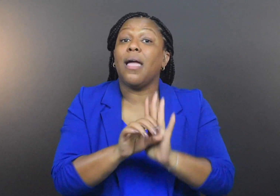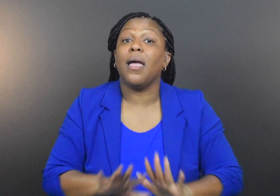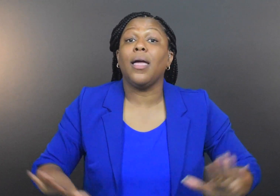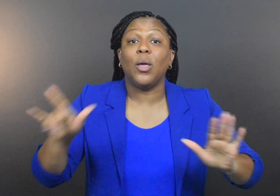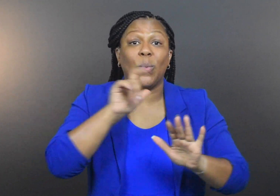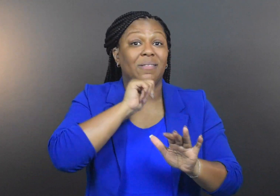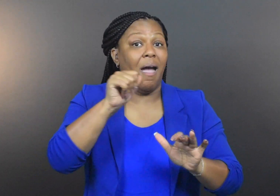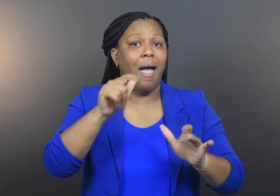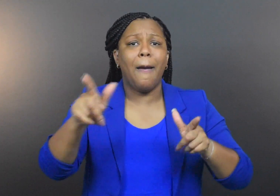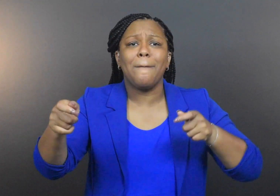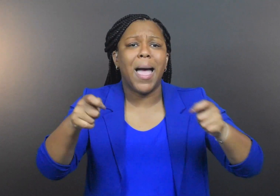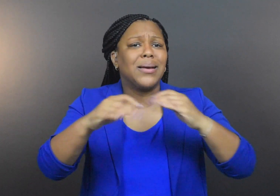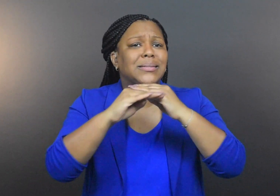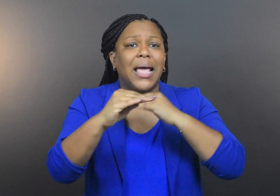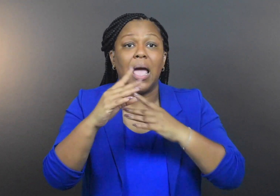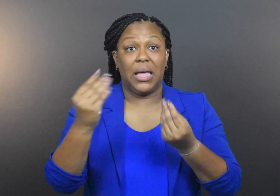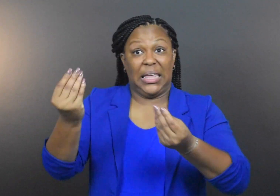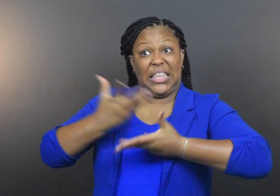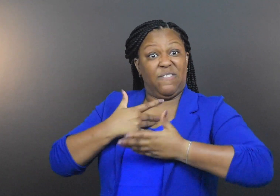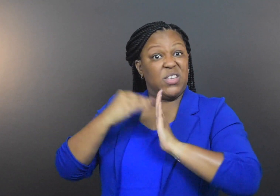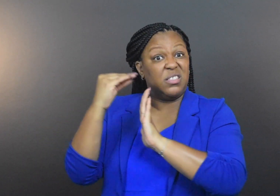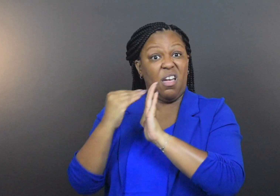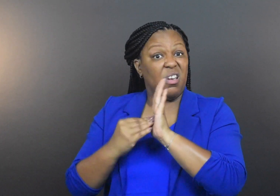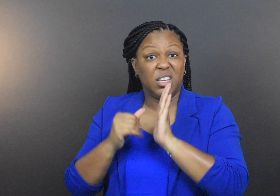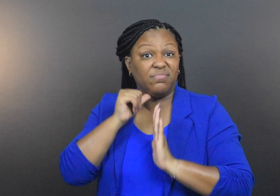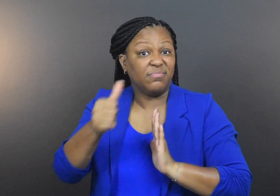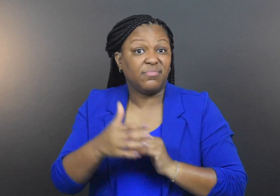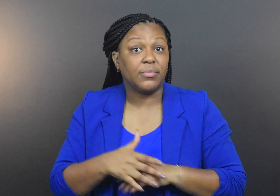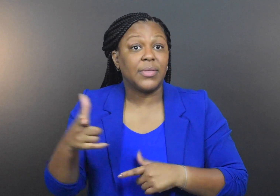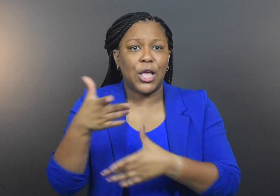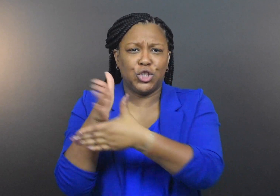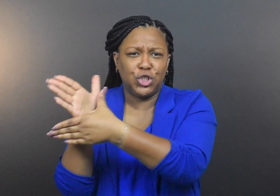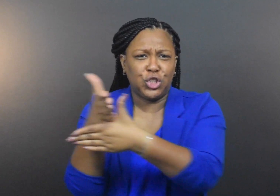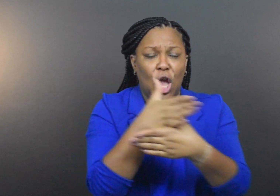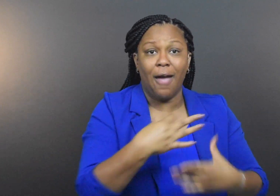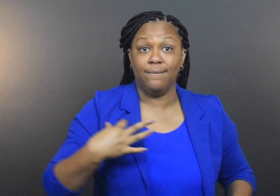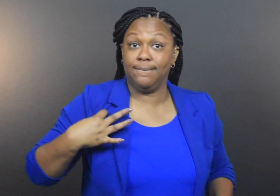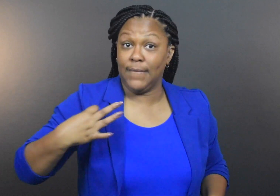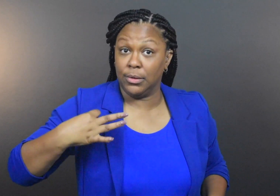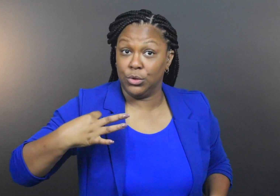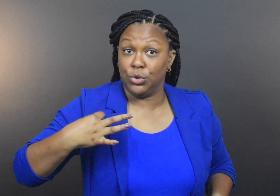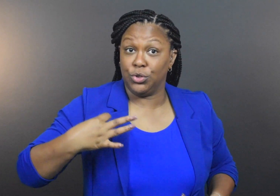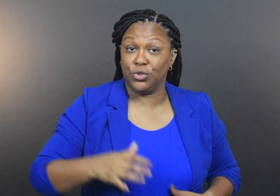States are also not mandated to give us their data; they share it voluntarily,” Wil says.